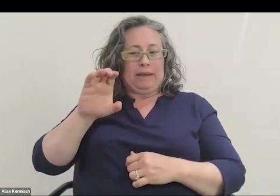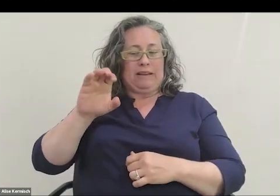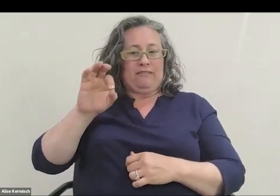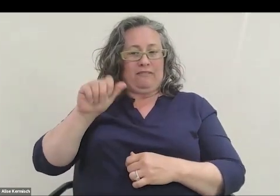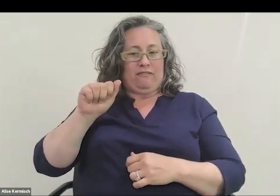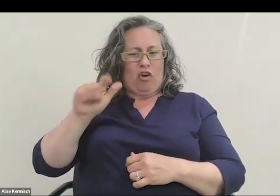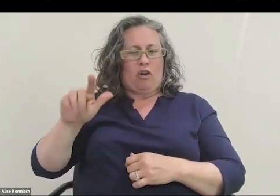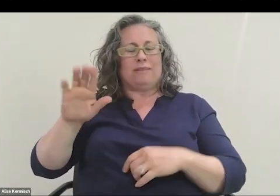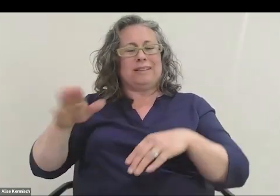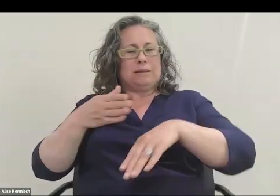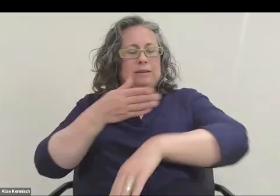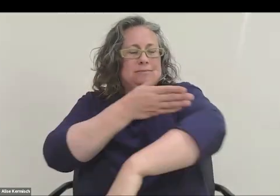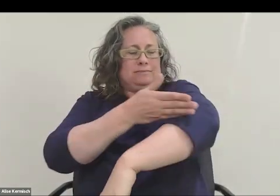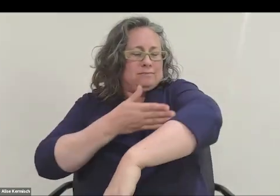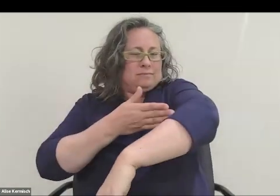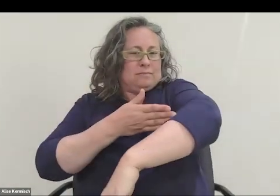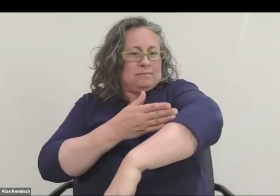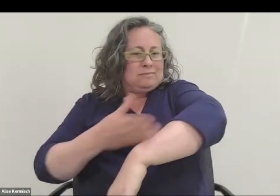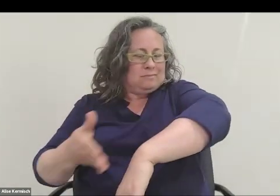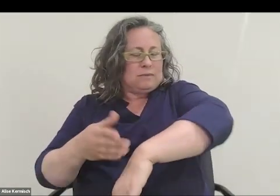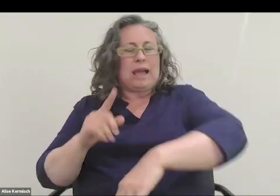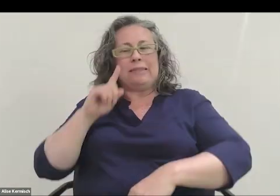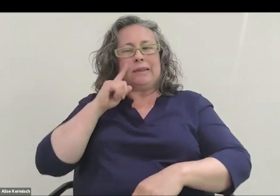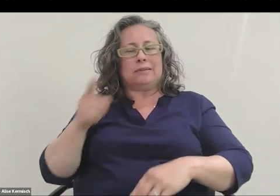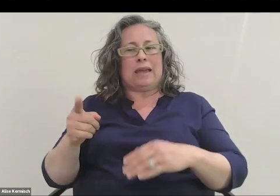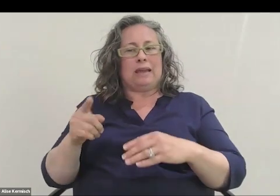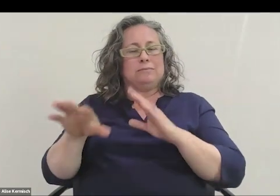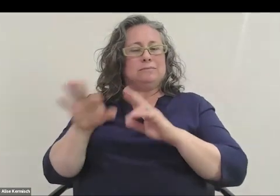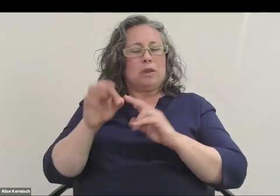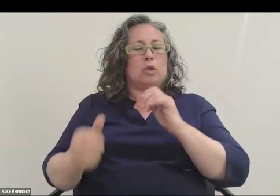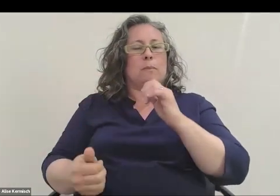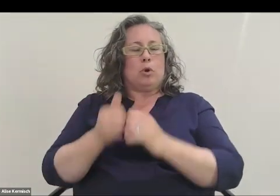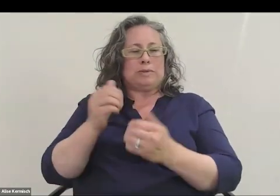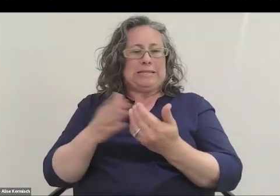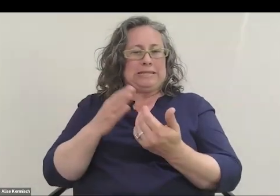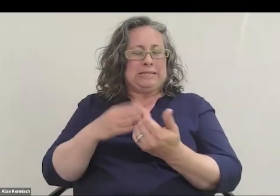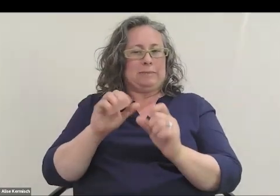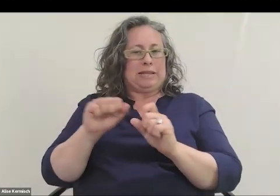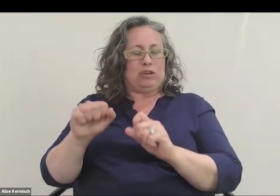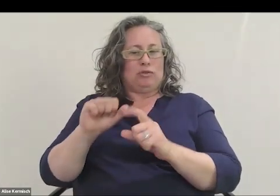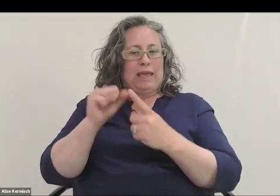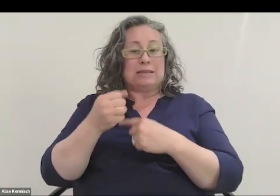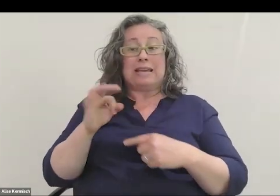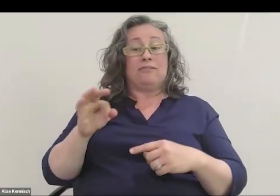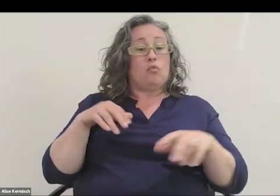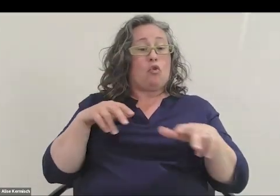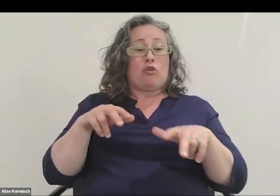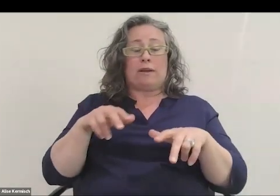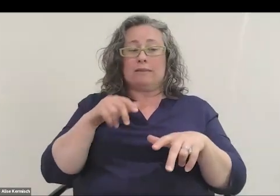I feel like they chose the easiest potential case for inclusion because if walking doesn't matter, and you're